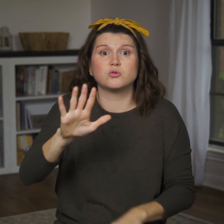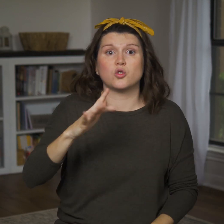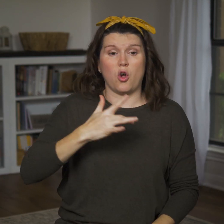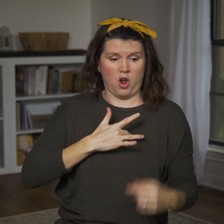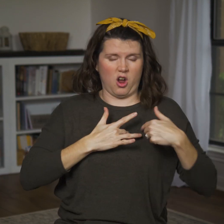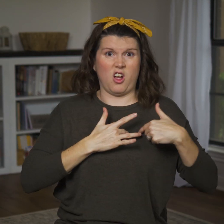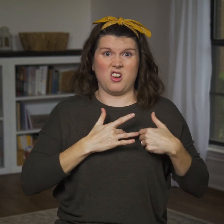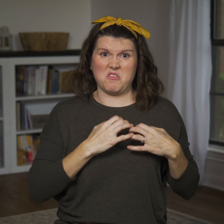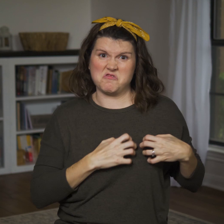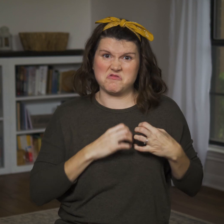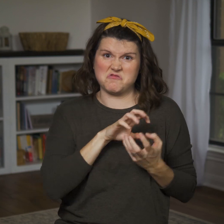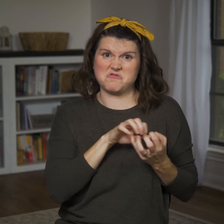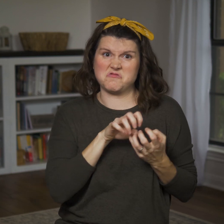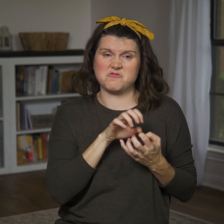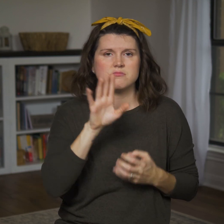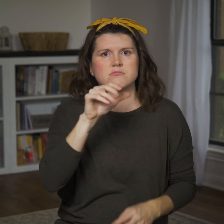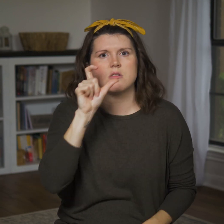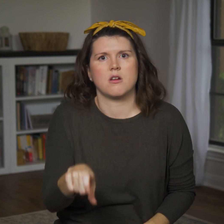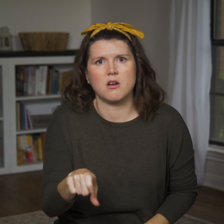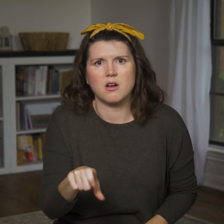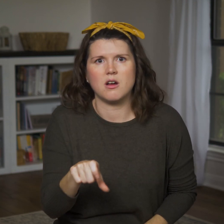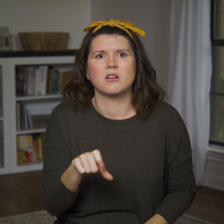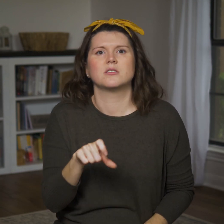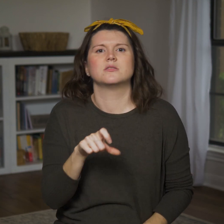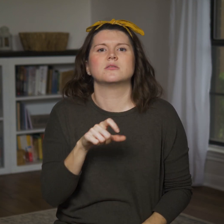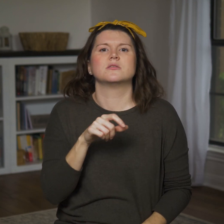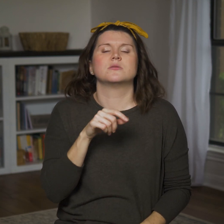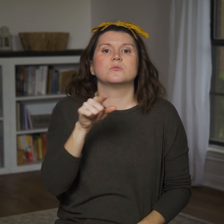and “Your heart shall not be grudging when you give to him”.